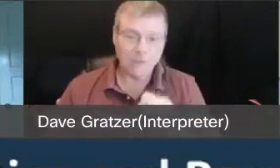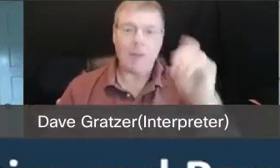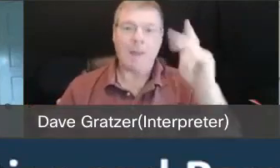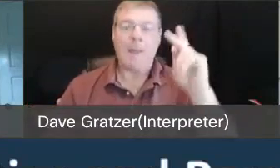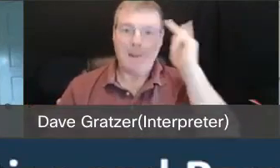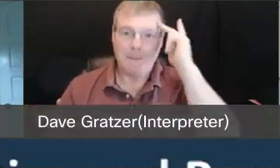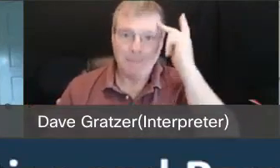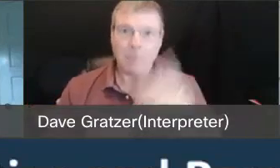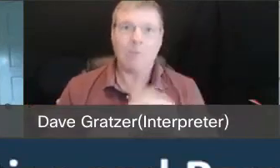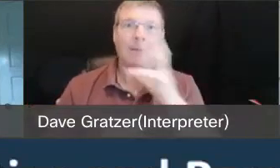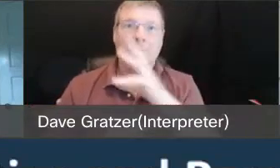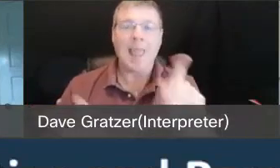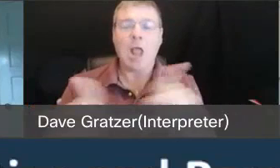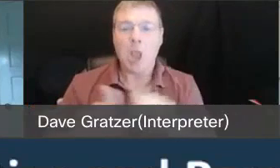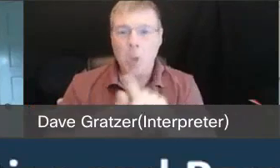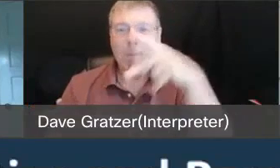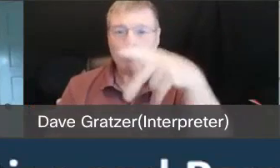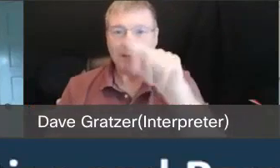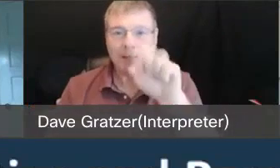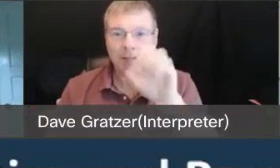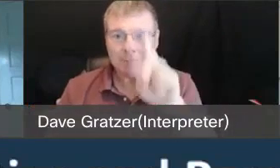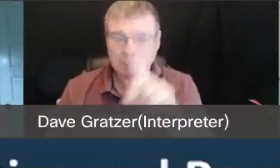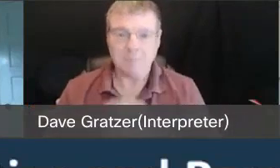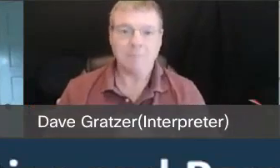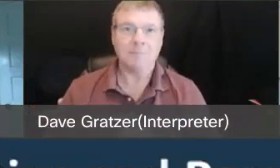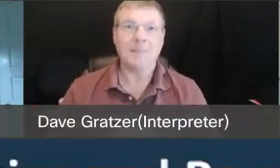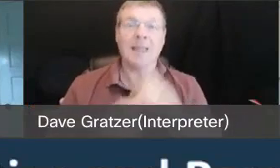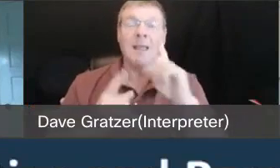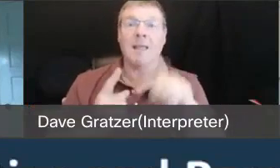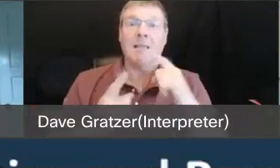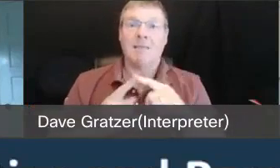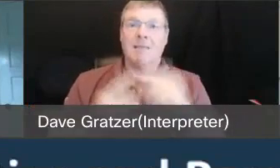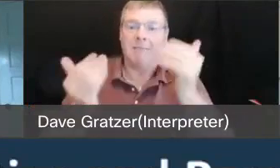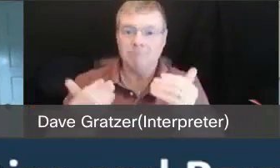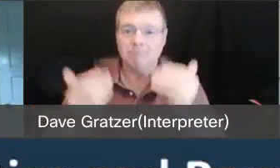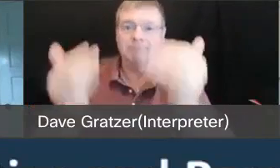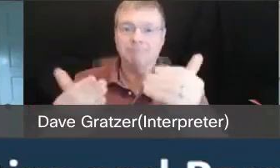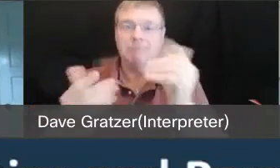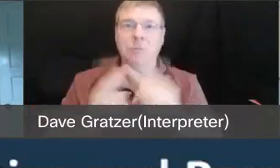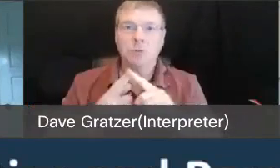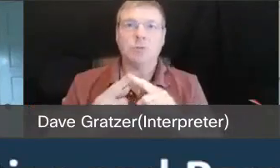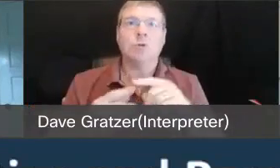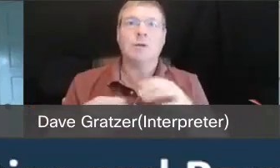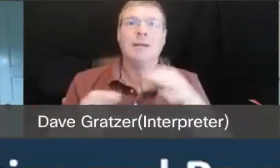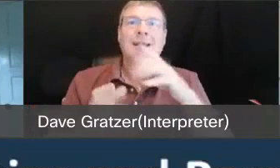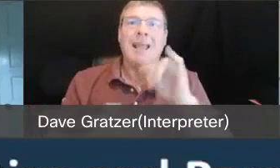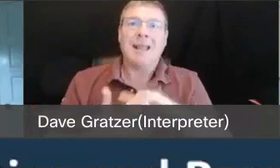as well as Posttraumatic Stress Disorder, and then go on to also list his physical health conditions